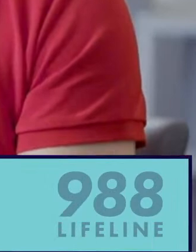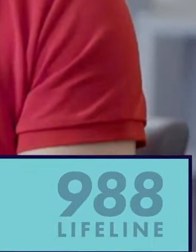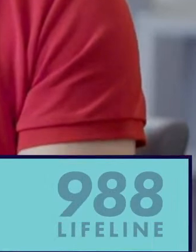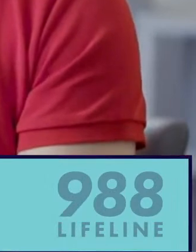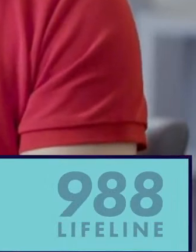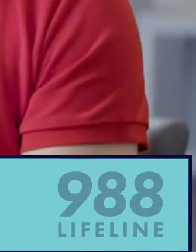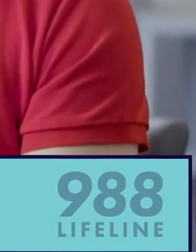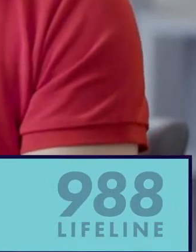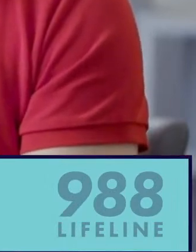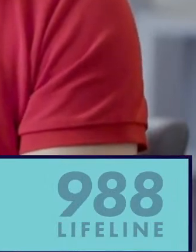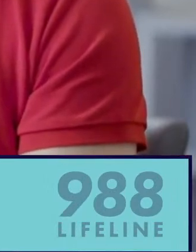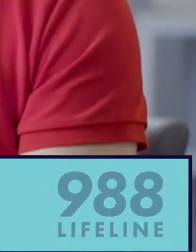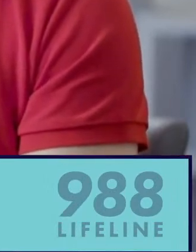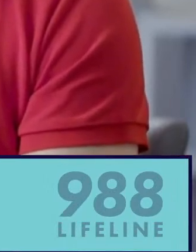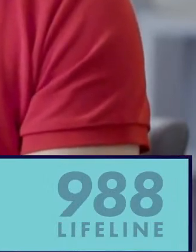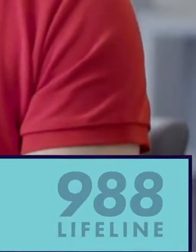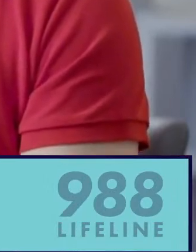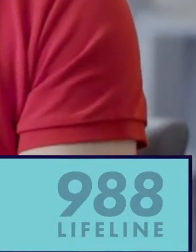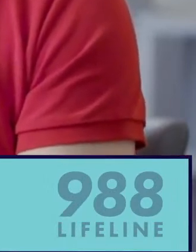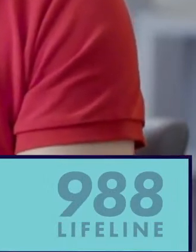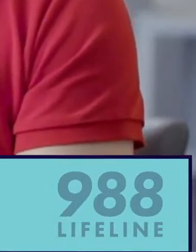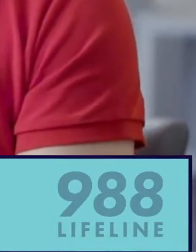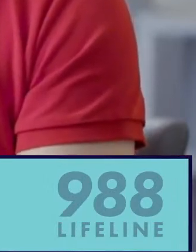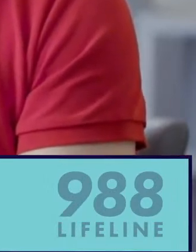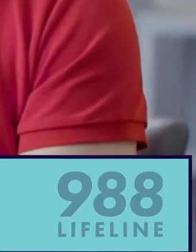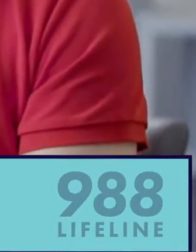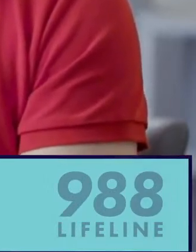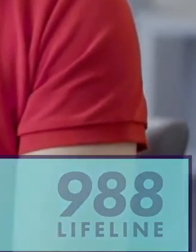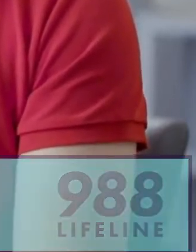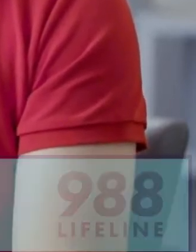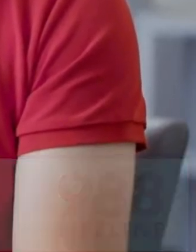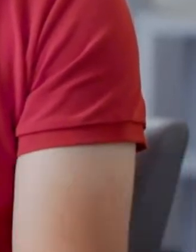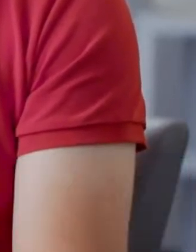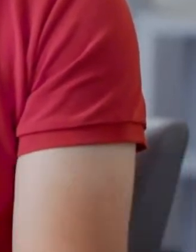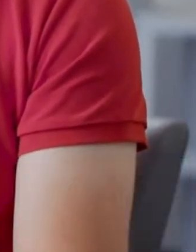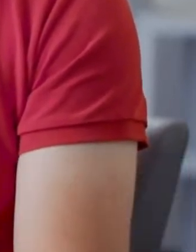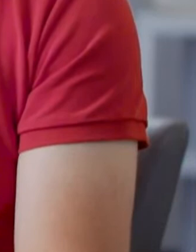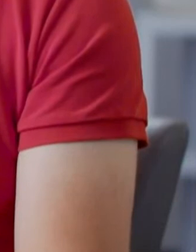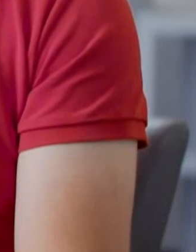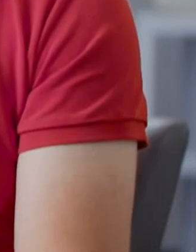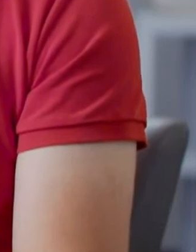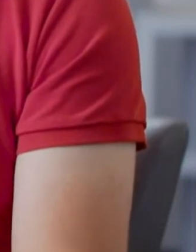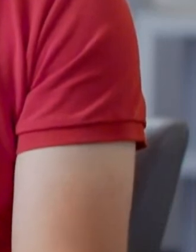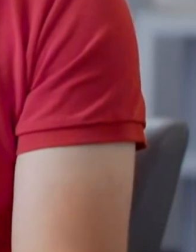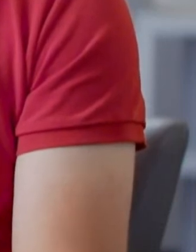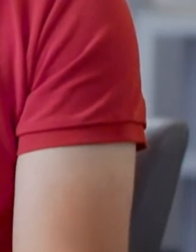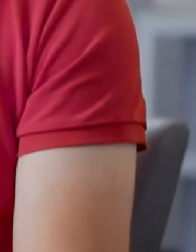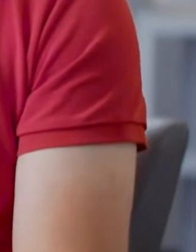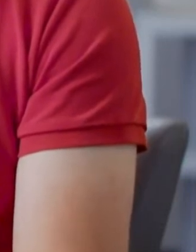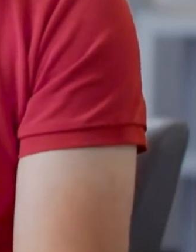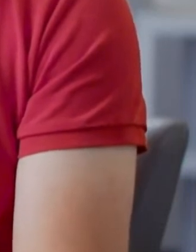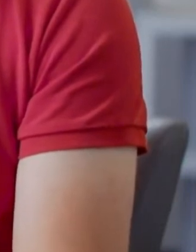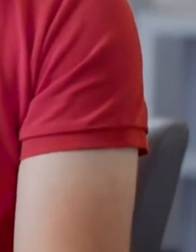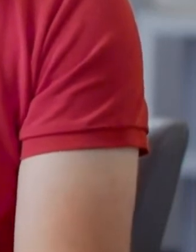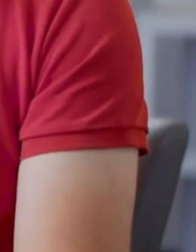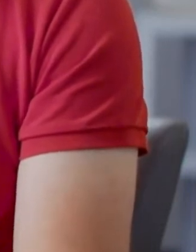We all had to remember we are providing services to folks in crisis, crisis is completely self